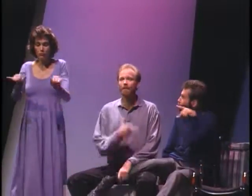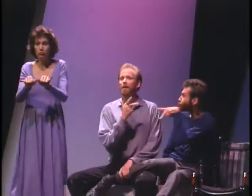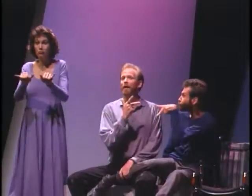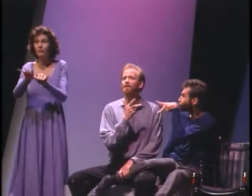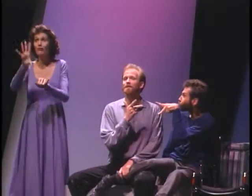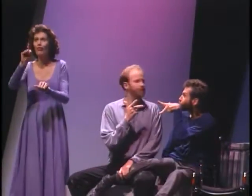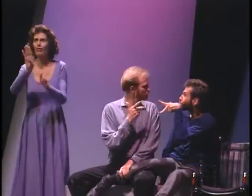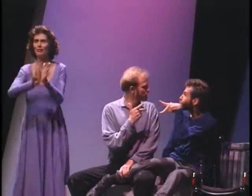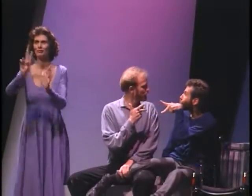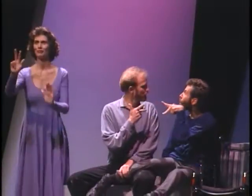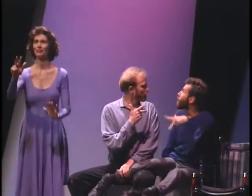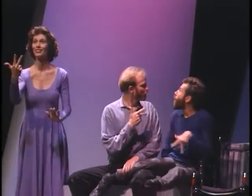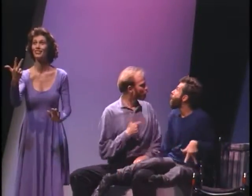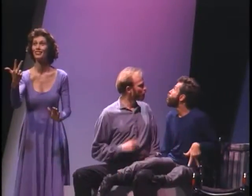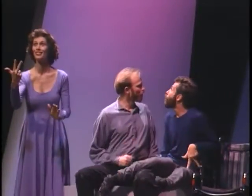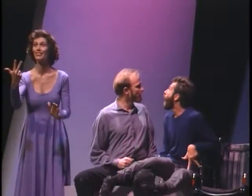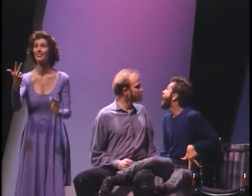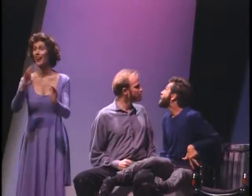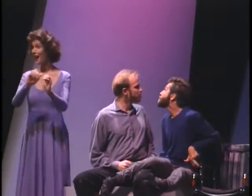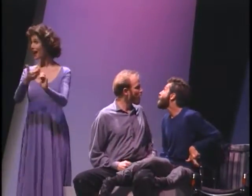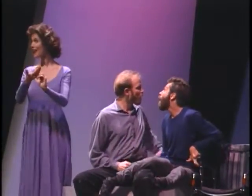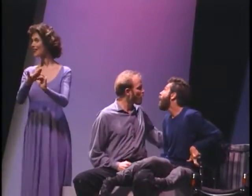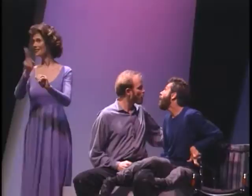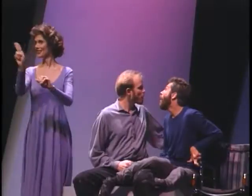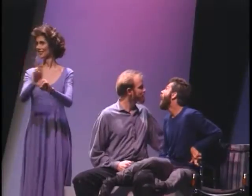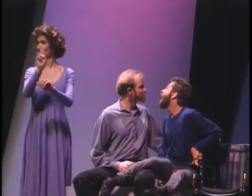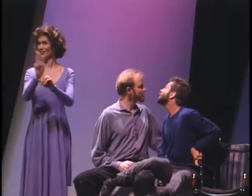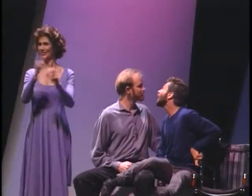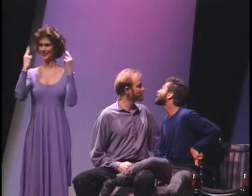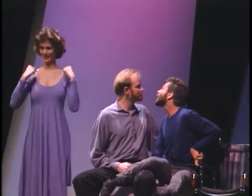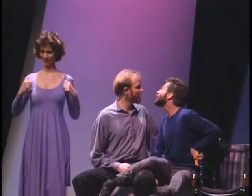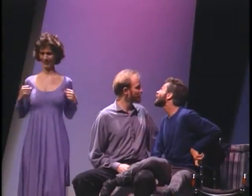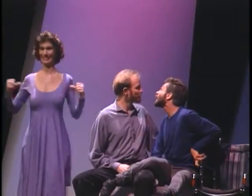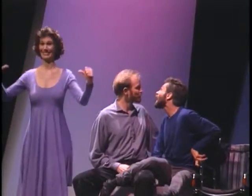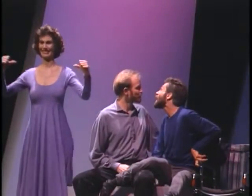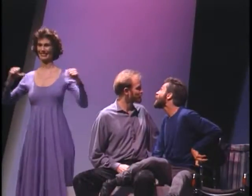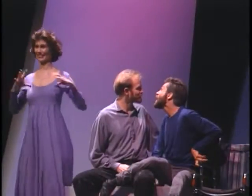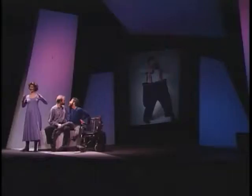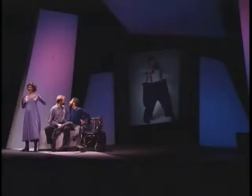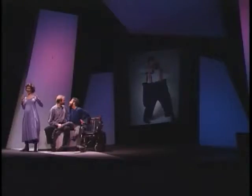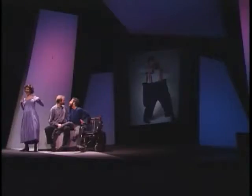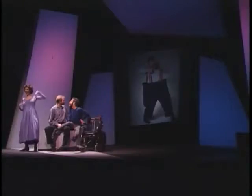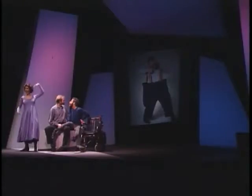bucks rainbow suspenders